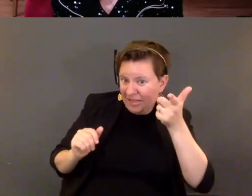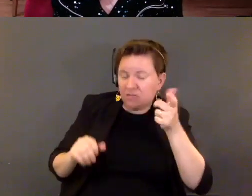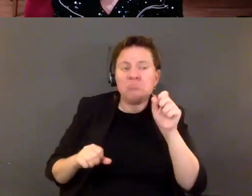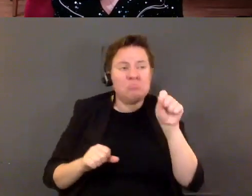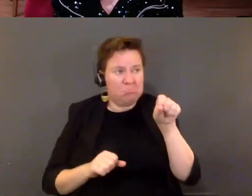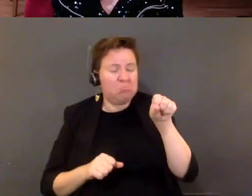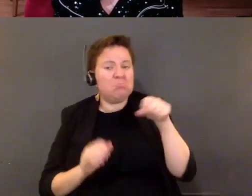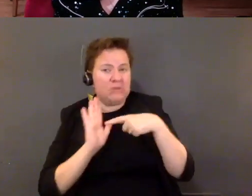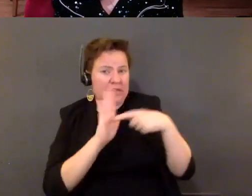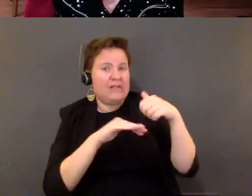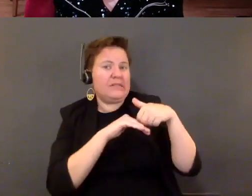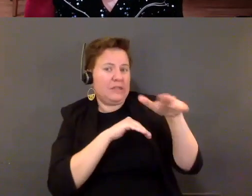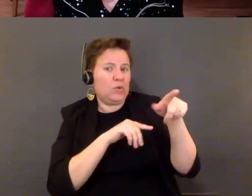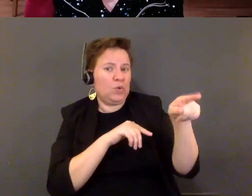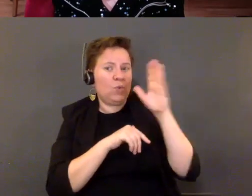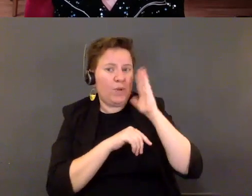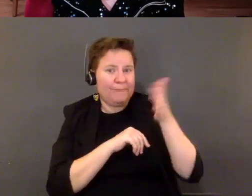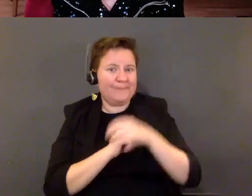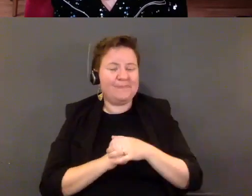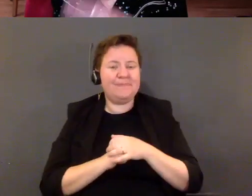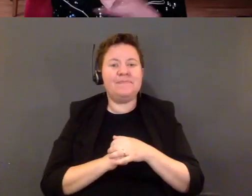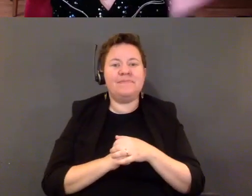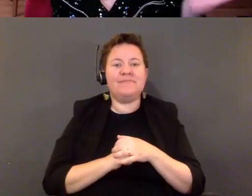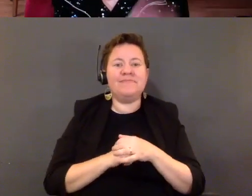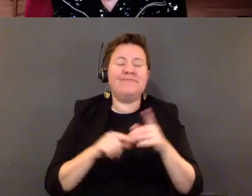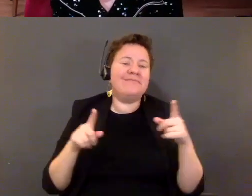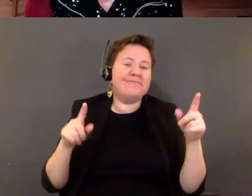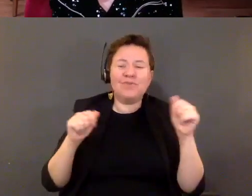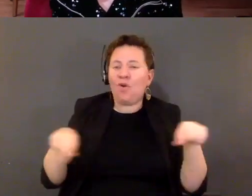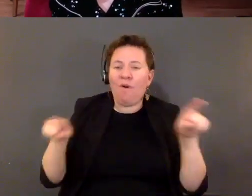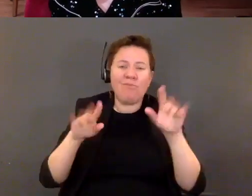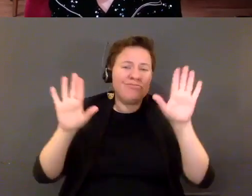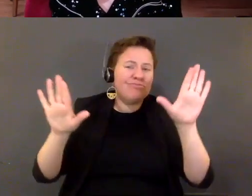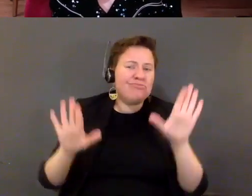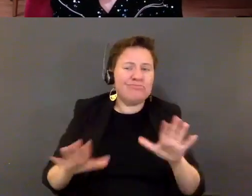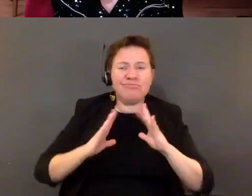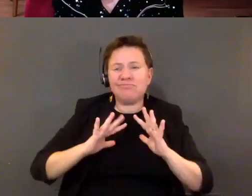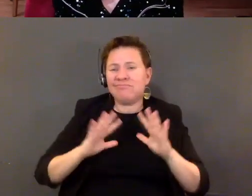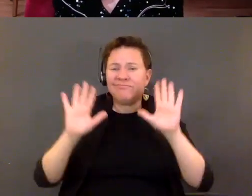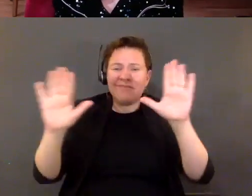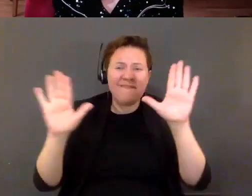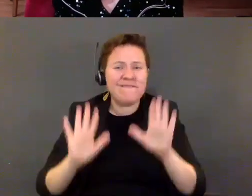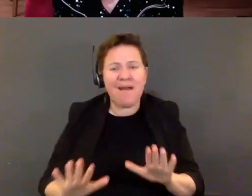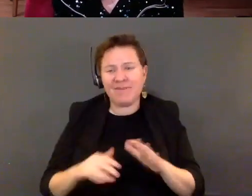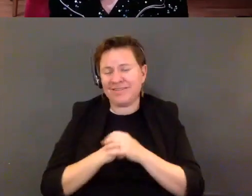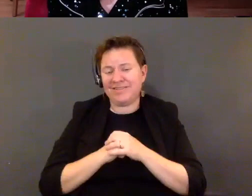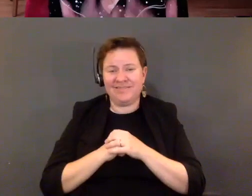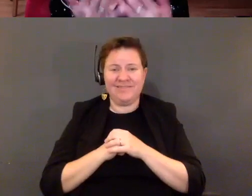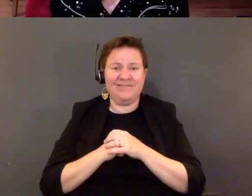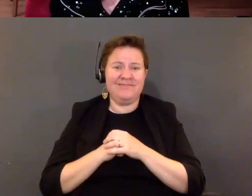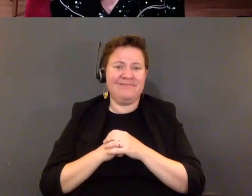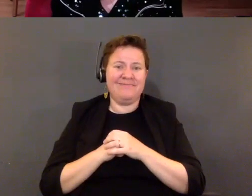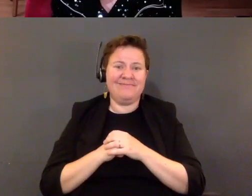send it to you excellent you guys you all have been just fabulous like i'm really overwhelmed